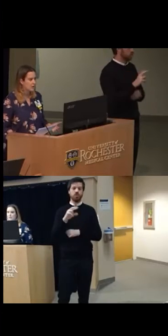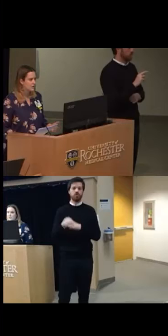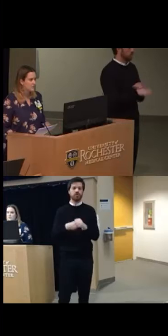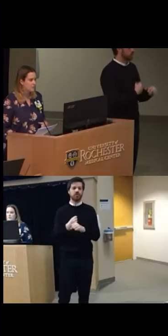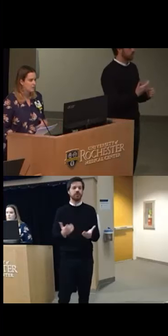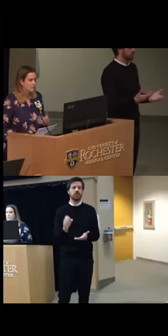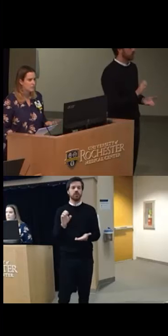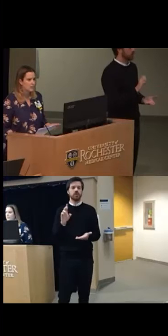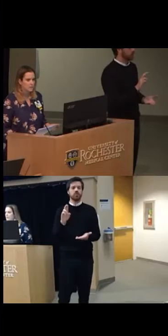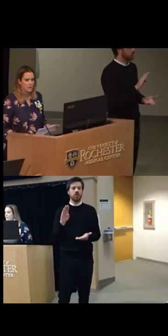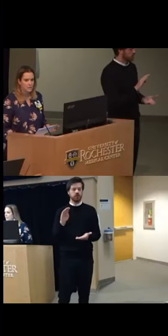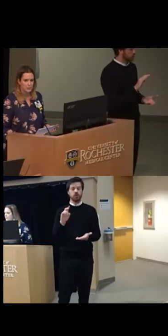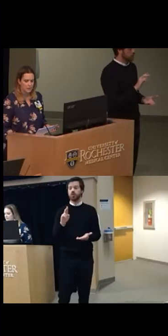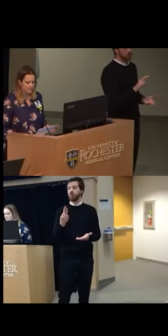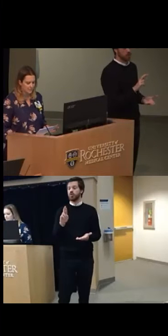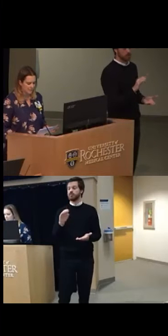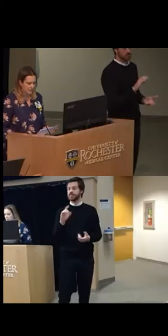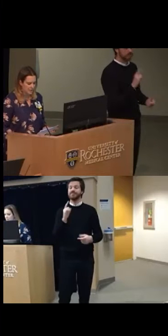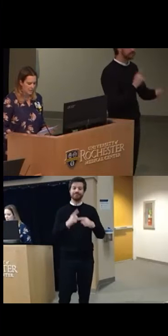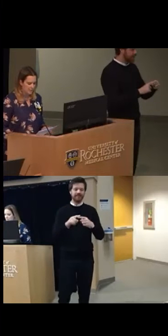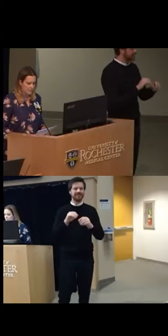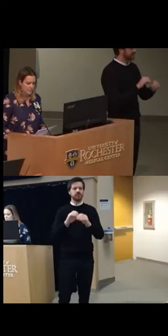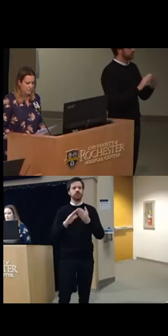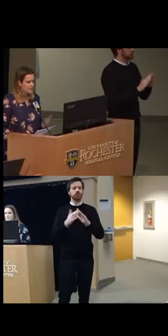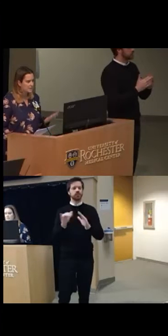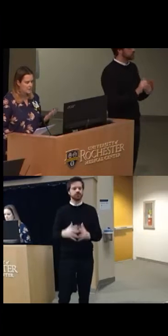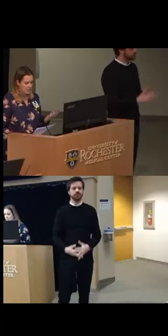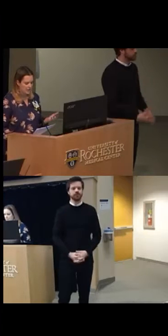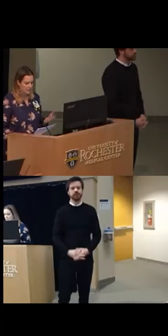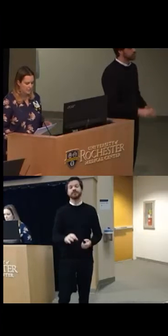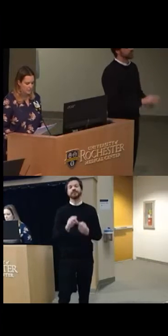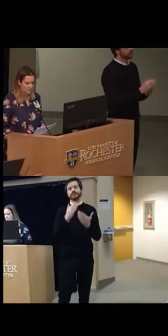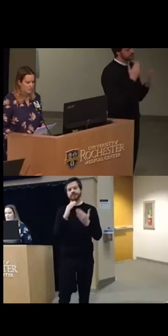of Rochester and also within our community um a special thanks to Dr Kain um who took some